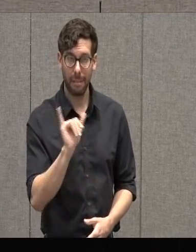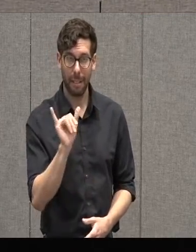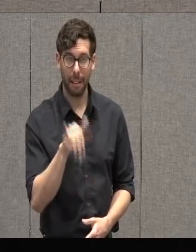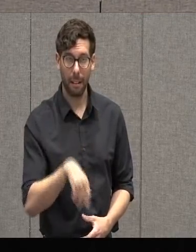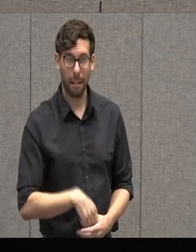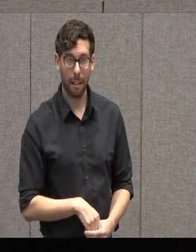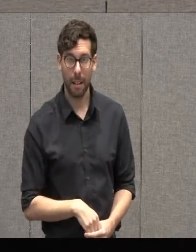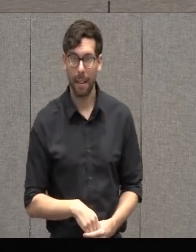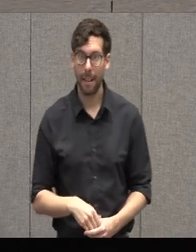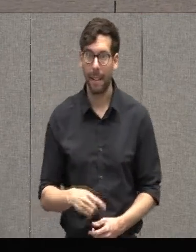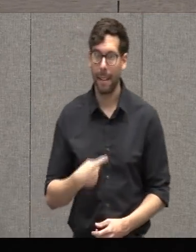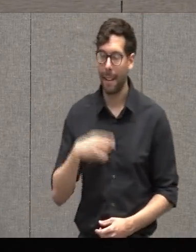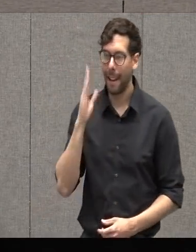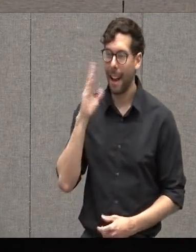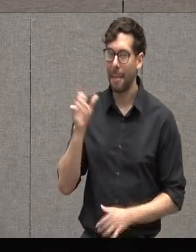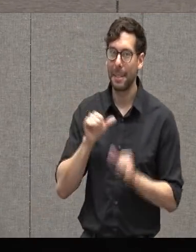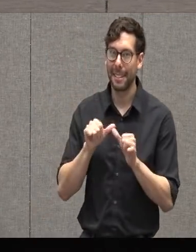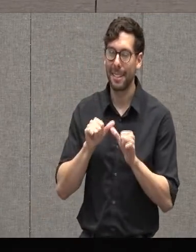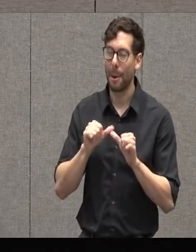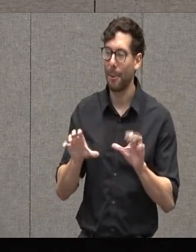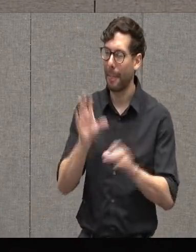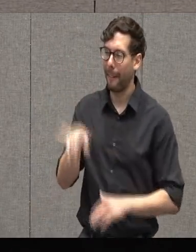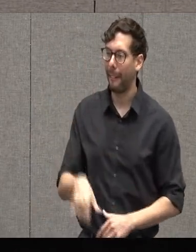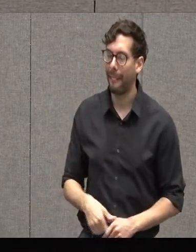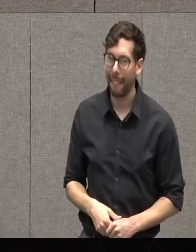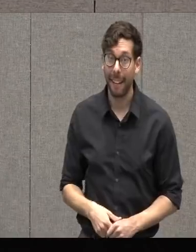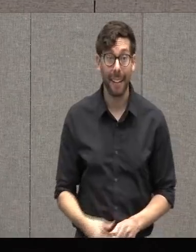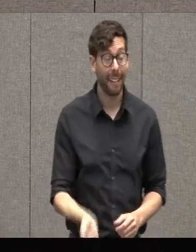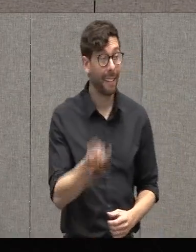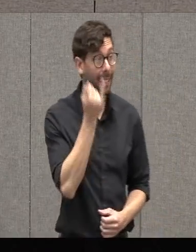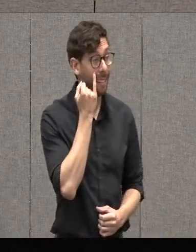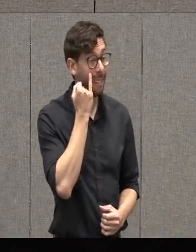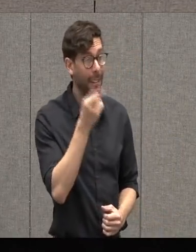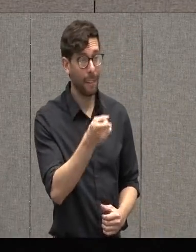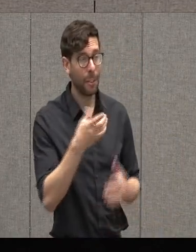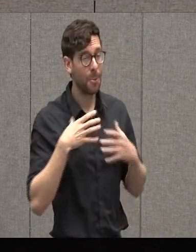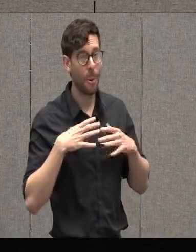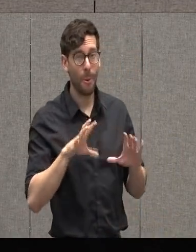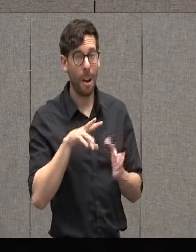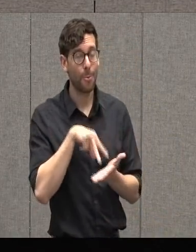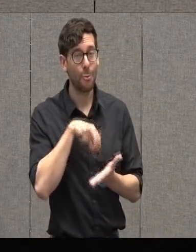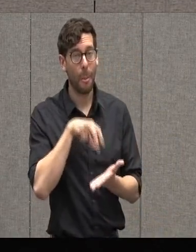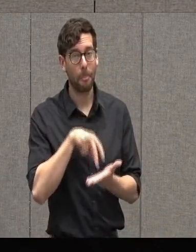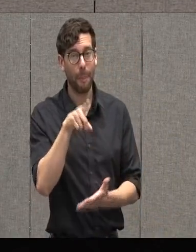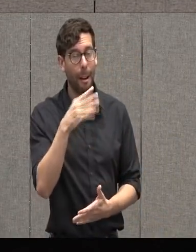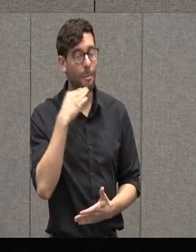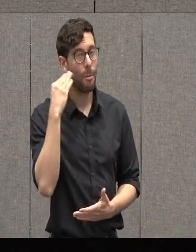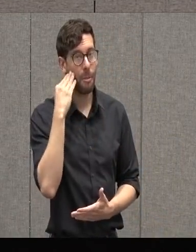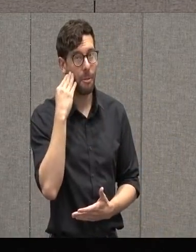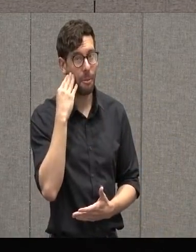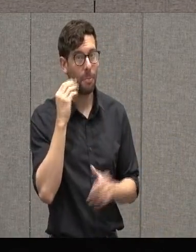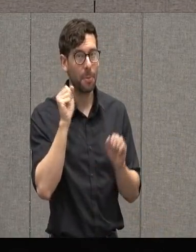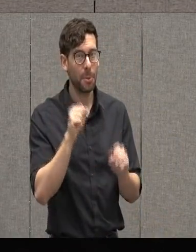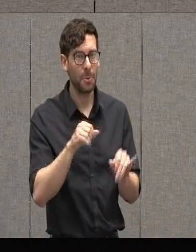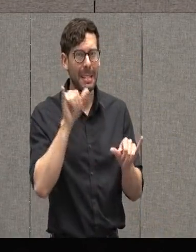I'm just gonna keep going. And if you don't wanna jump at home, you can just do, just staying it on the ground, right,